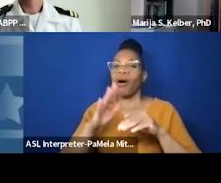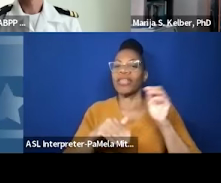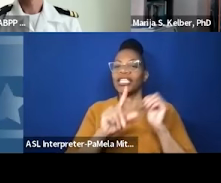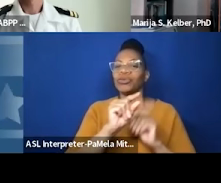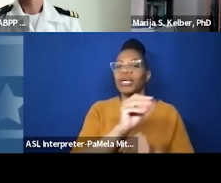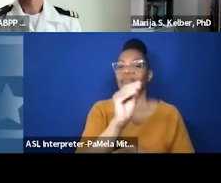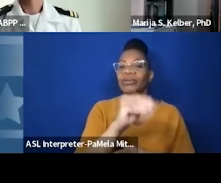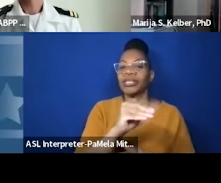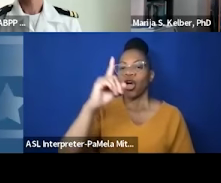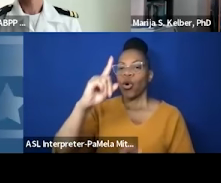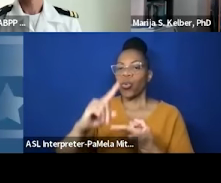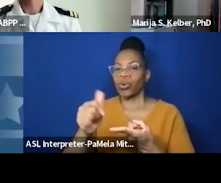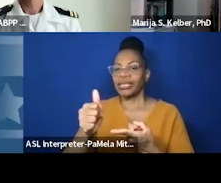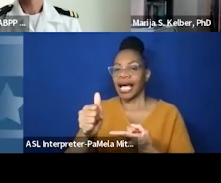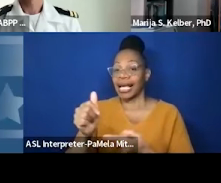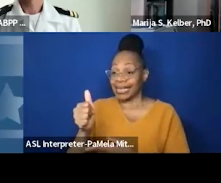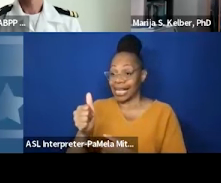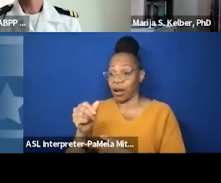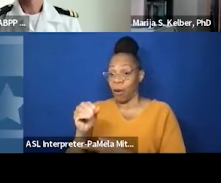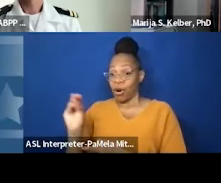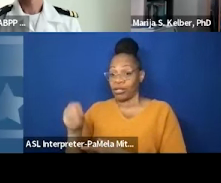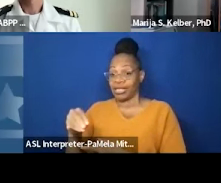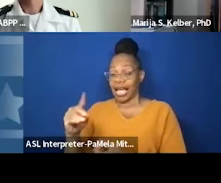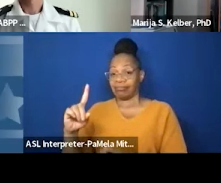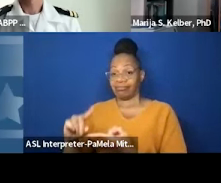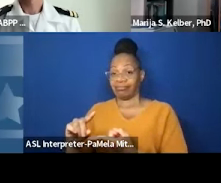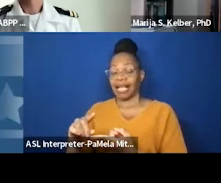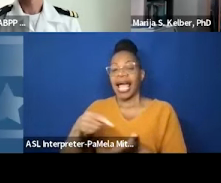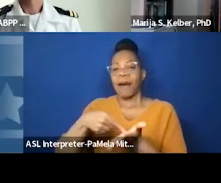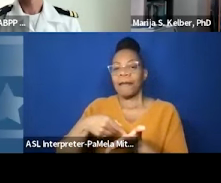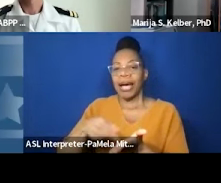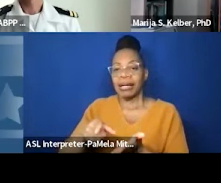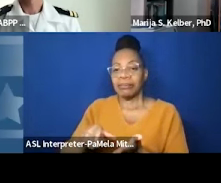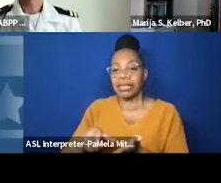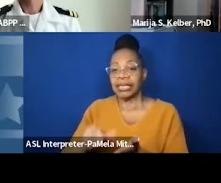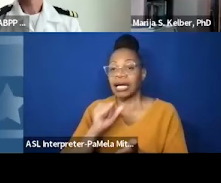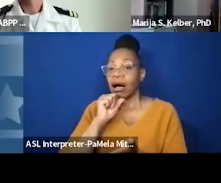10% or lower gets halved. Payments resume upon release.